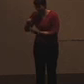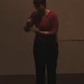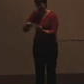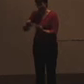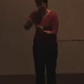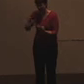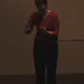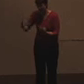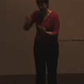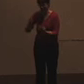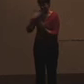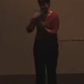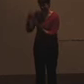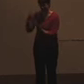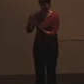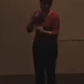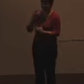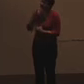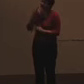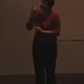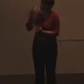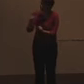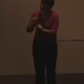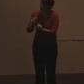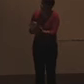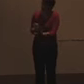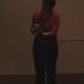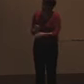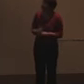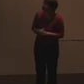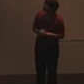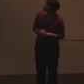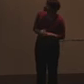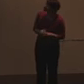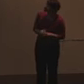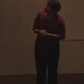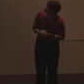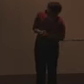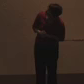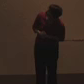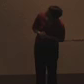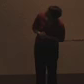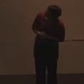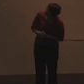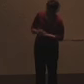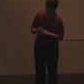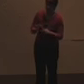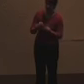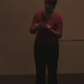But it was really lucky situation. But it was really big pressure project